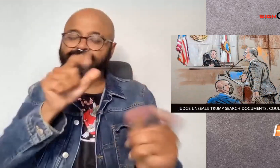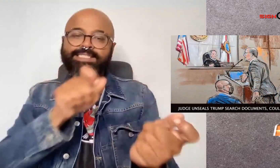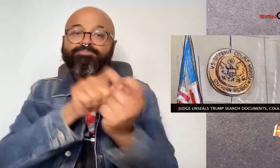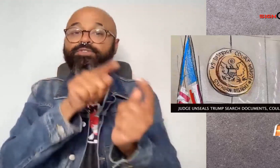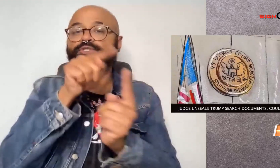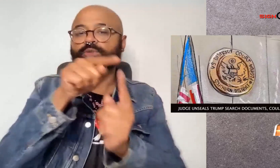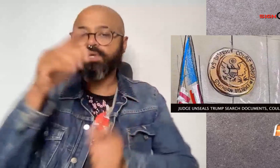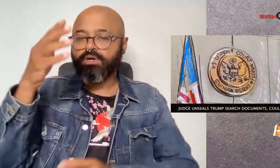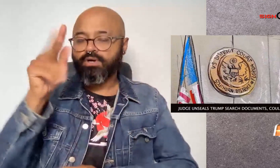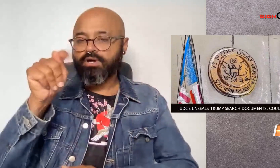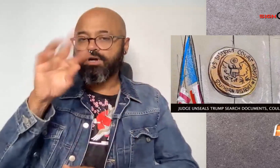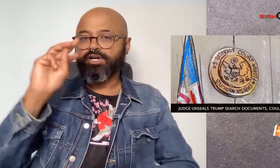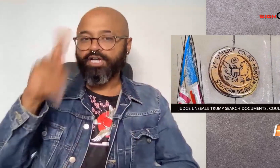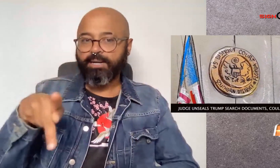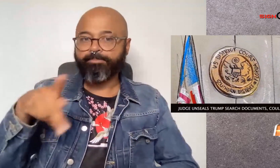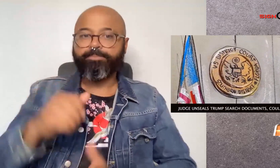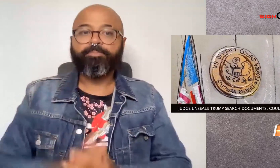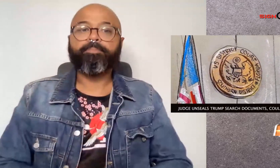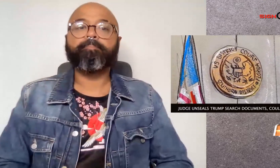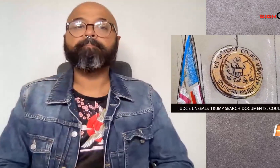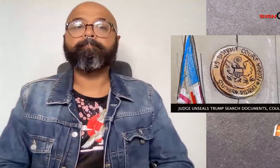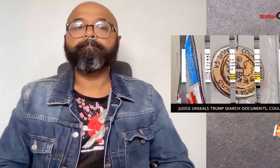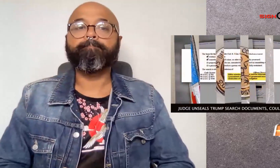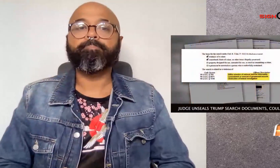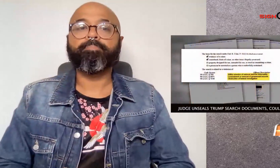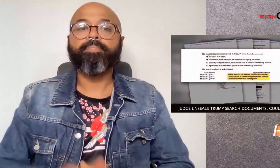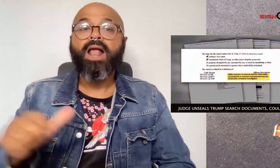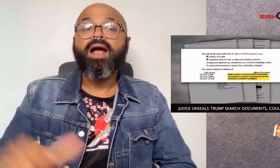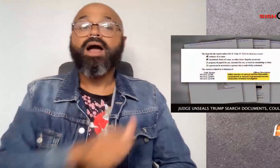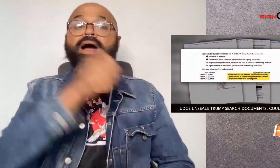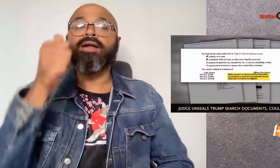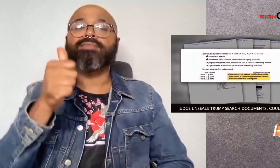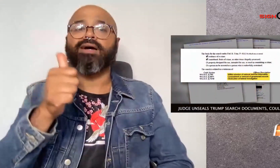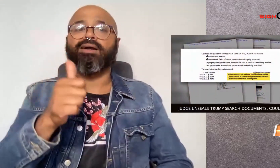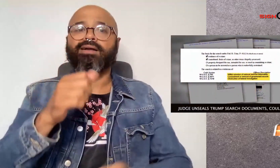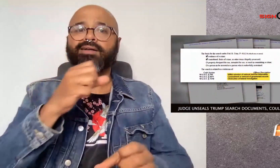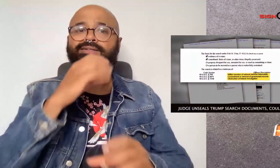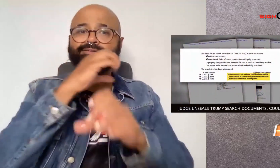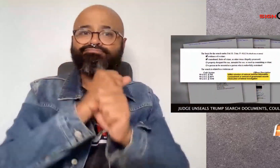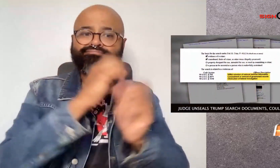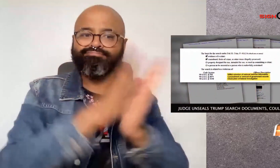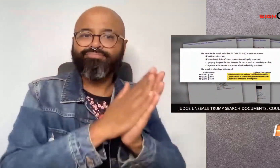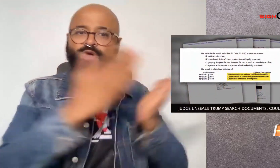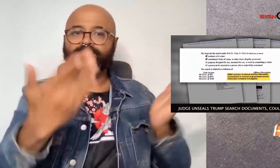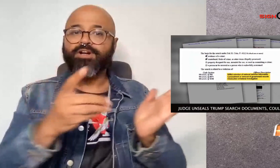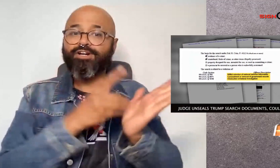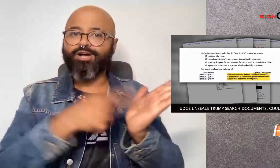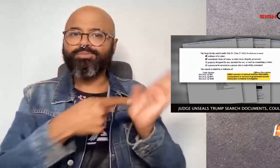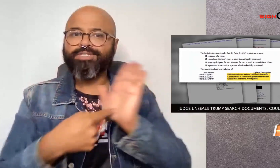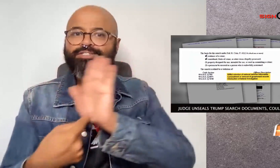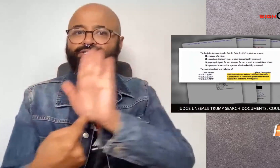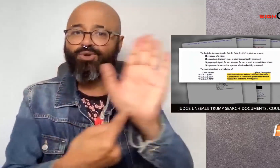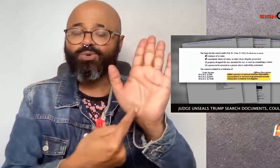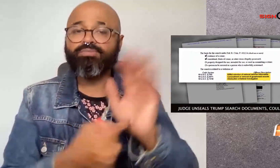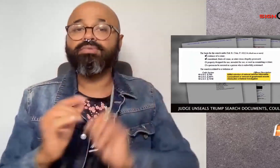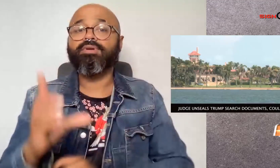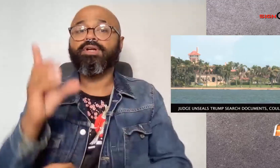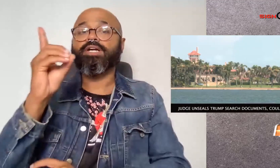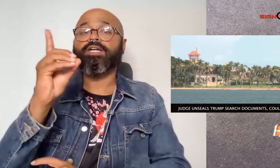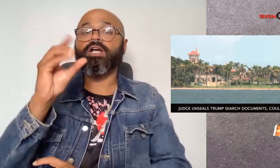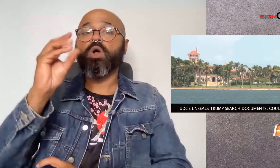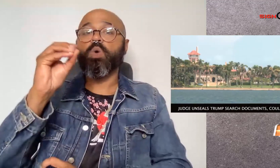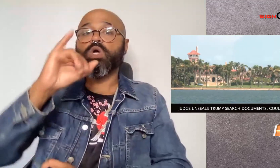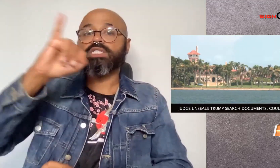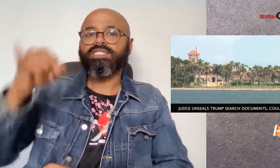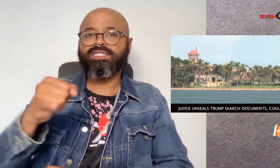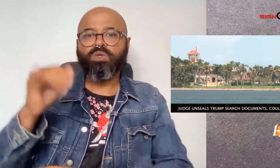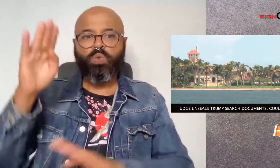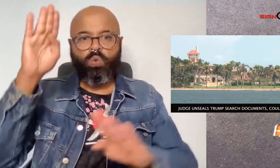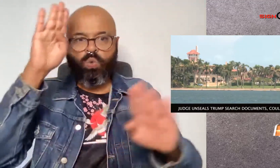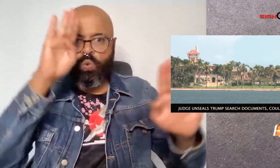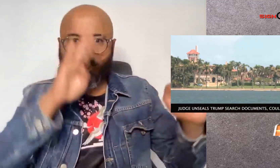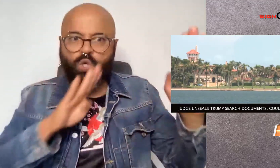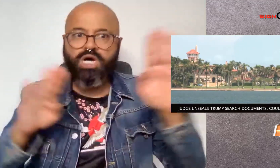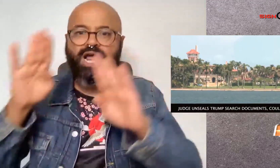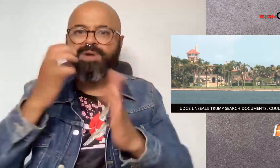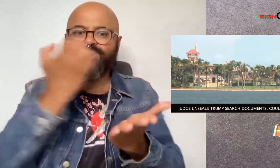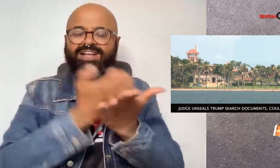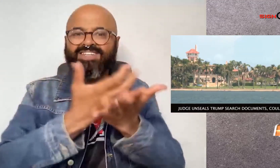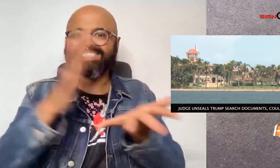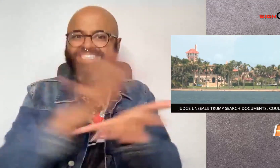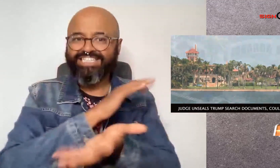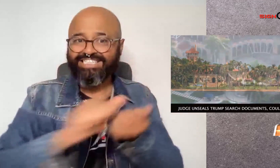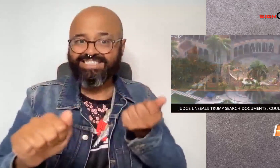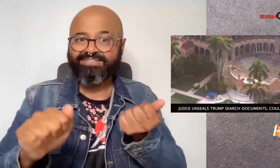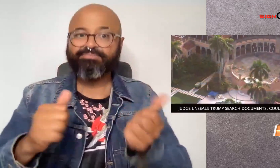to Trump another unsealed document shows the Department of Justice was worried about destruction